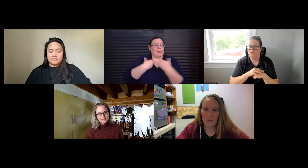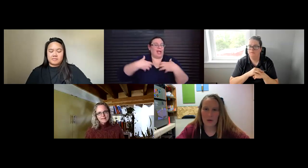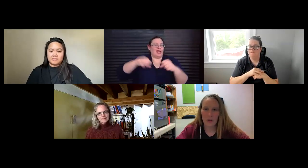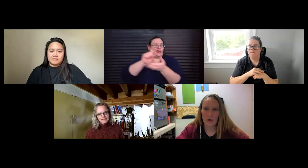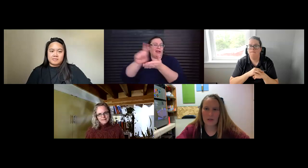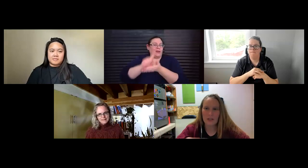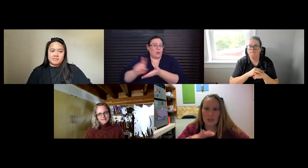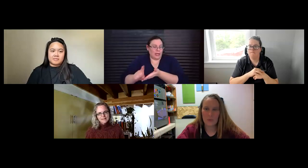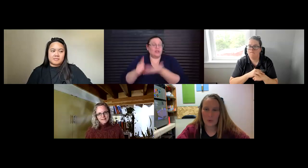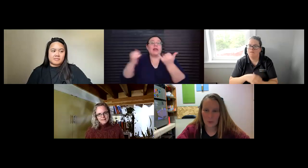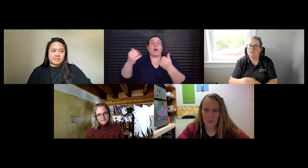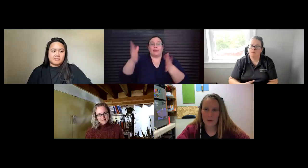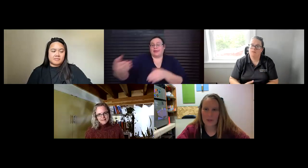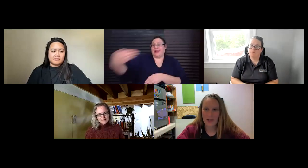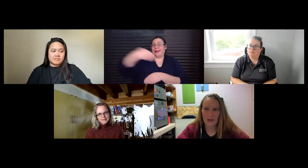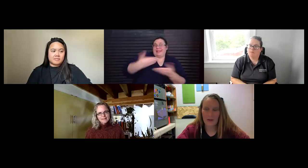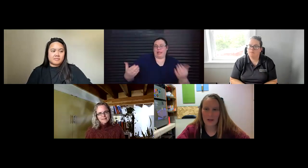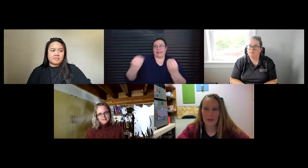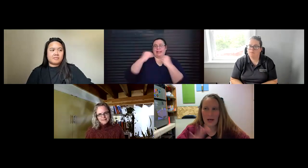come here and teach me quick books.